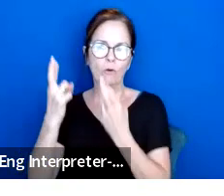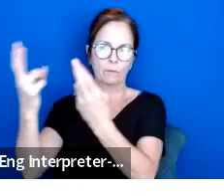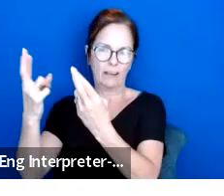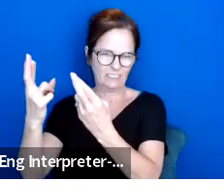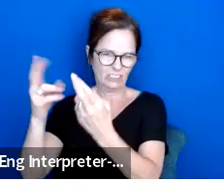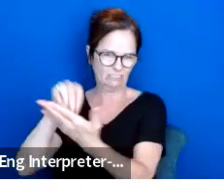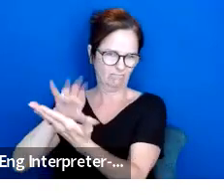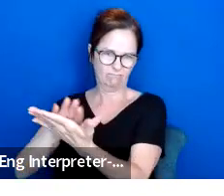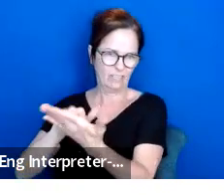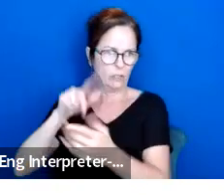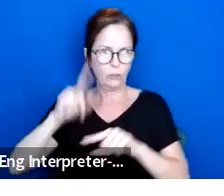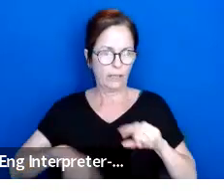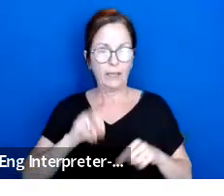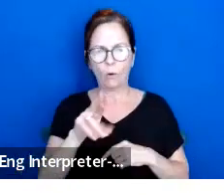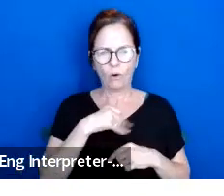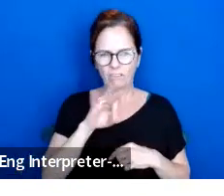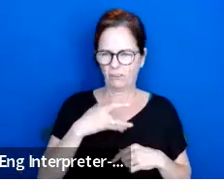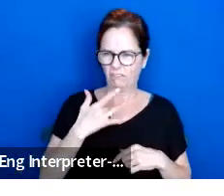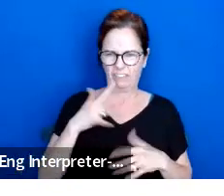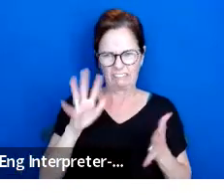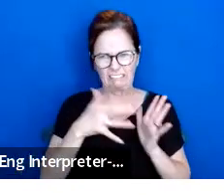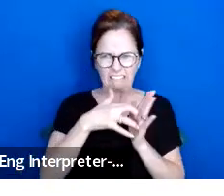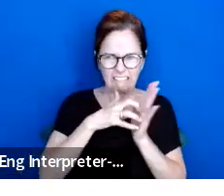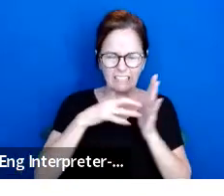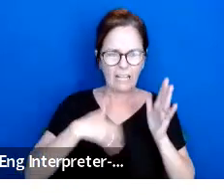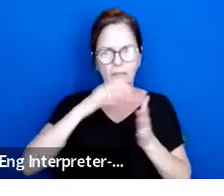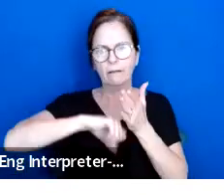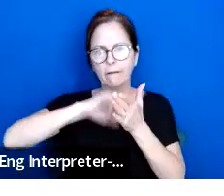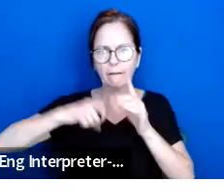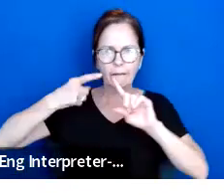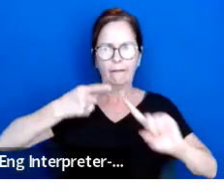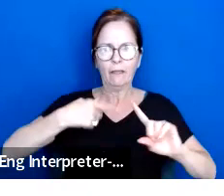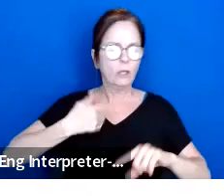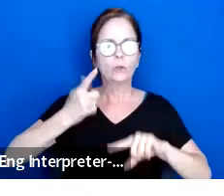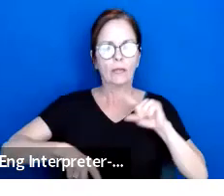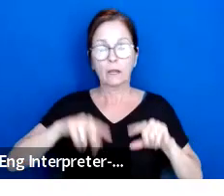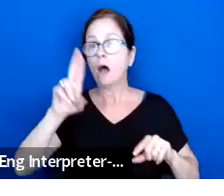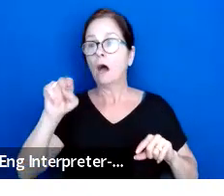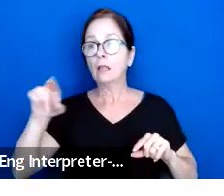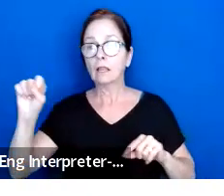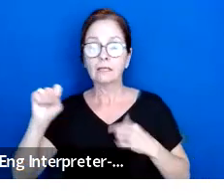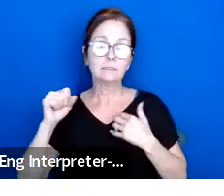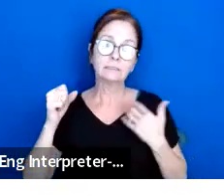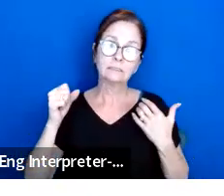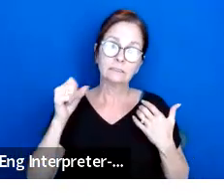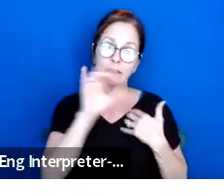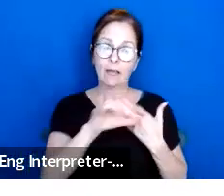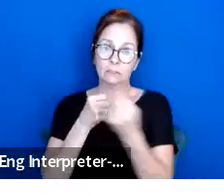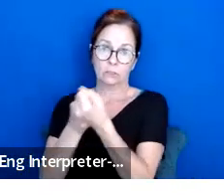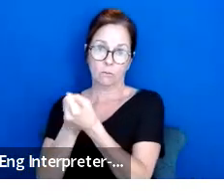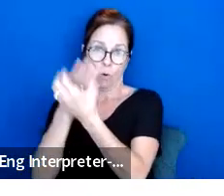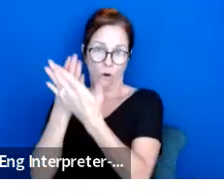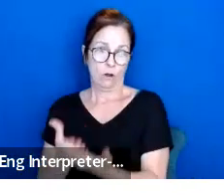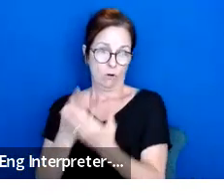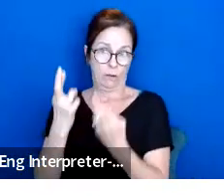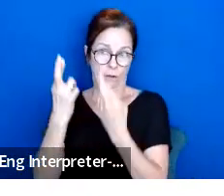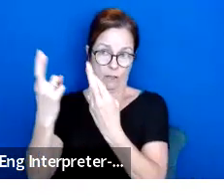So to speak. Unless there's other evidence to support those. Recommendations.